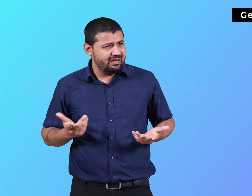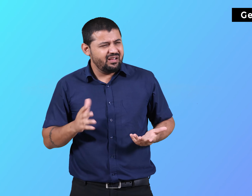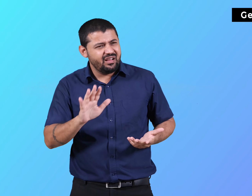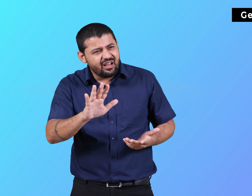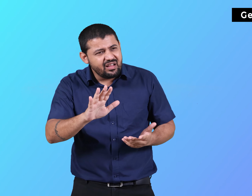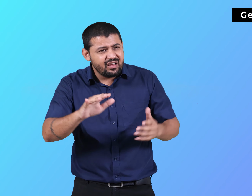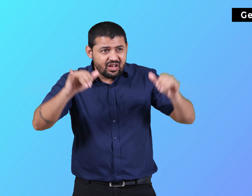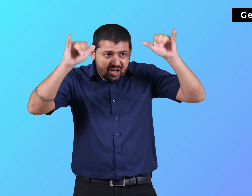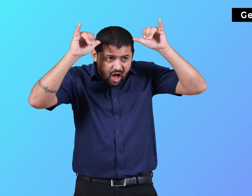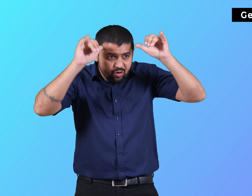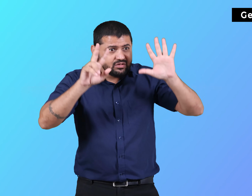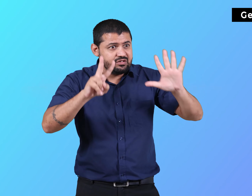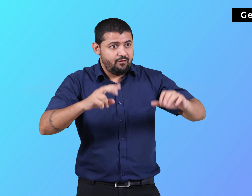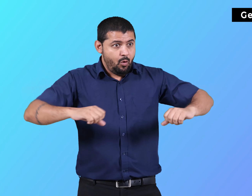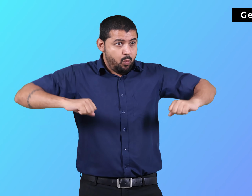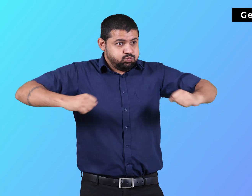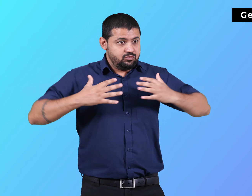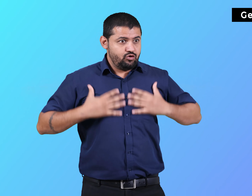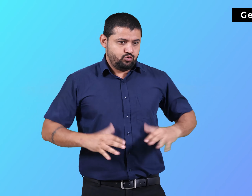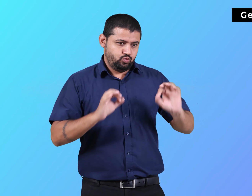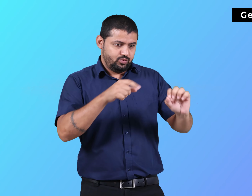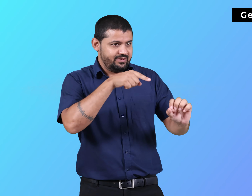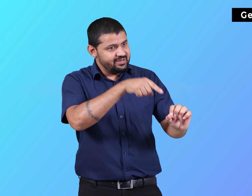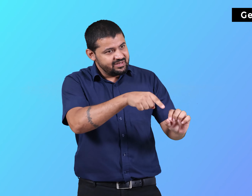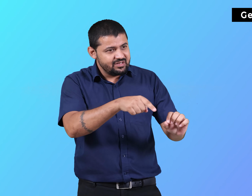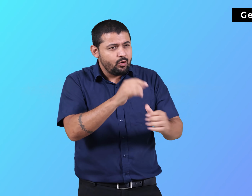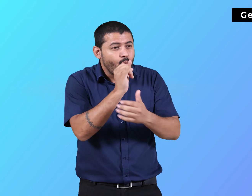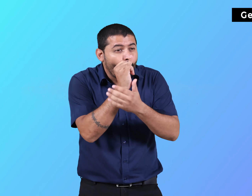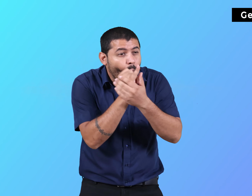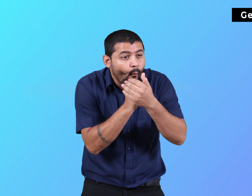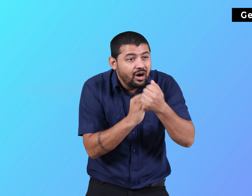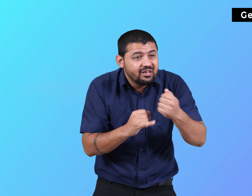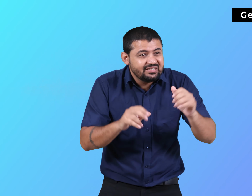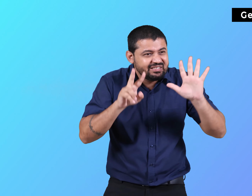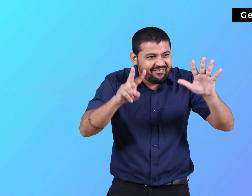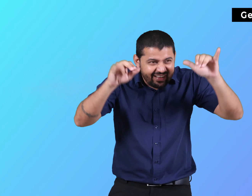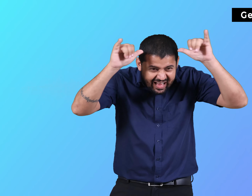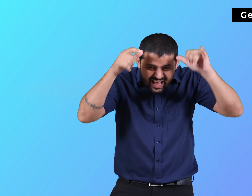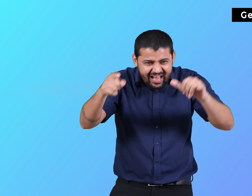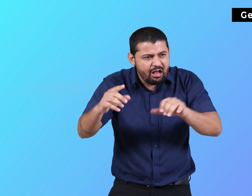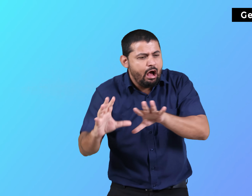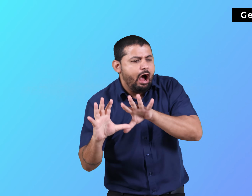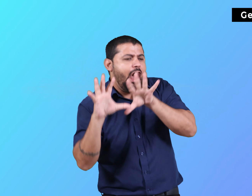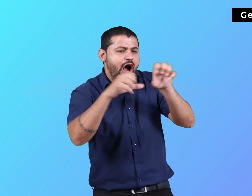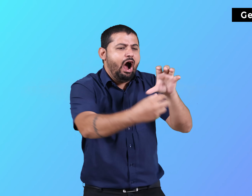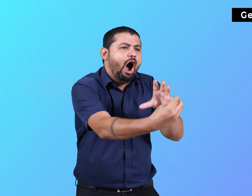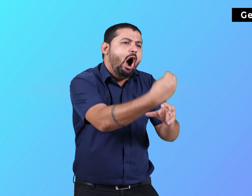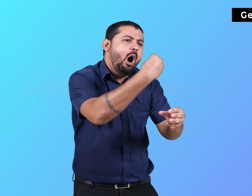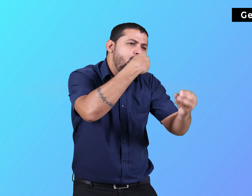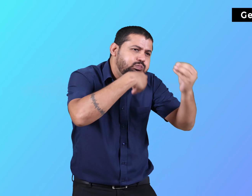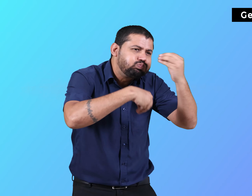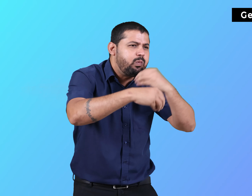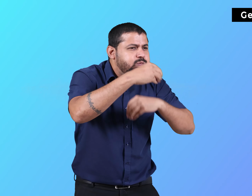And these thin, sick-looking cows ate the first seven fat cows,